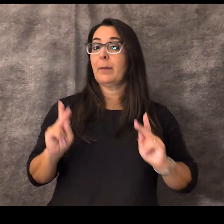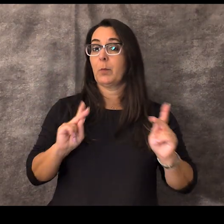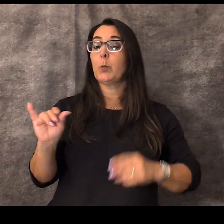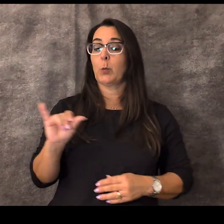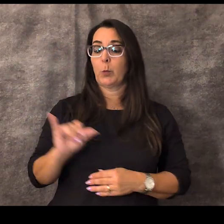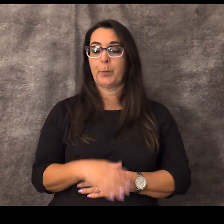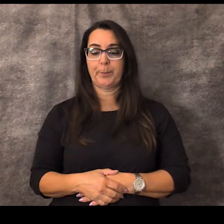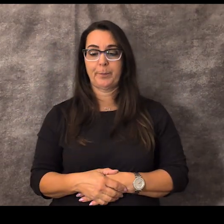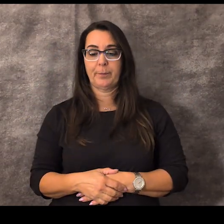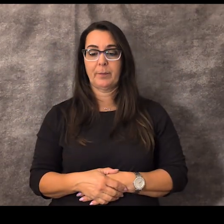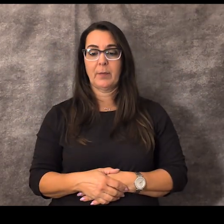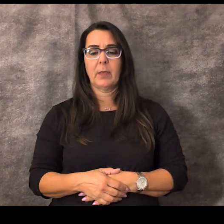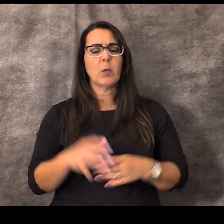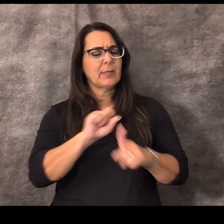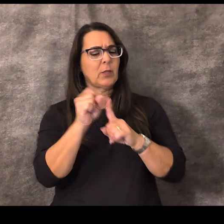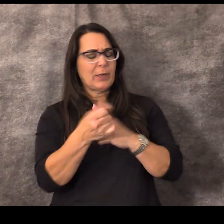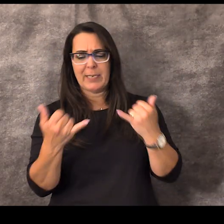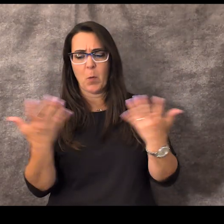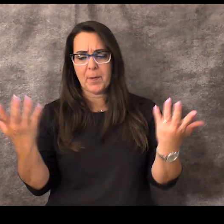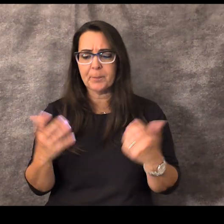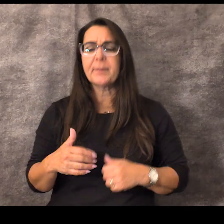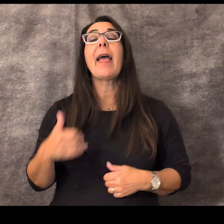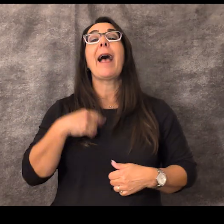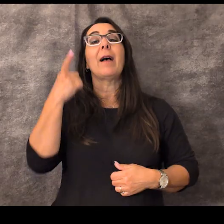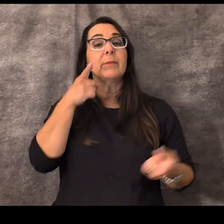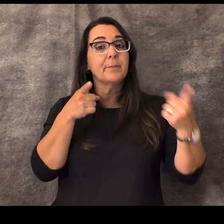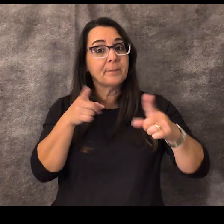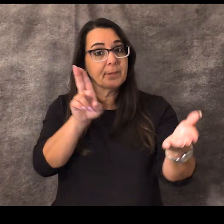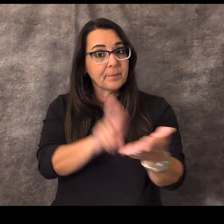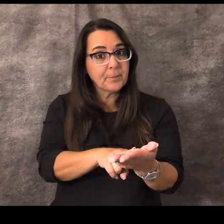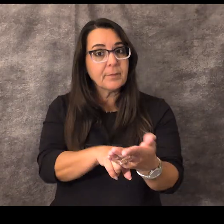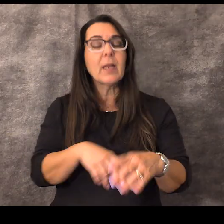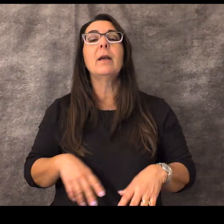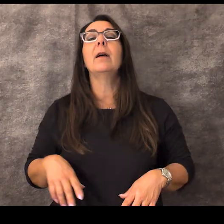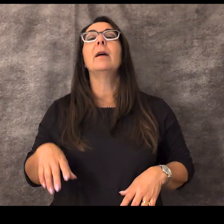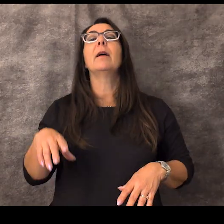(Leslie) Where are we now? So we have the settlement agreement, Tulare County agreed. So where are we?